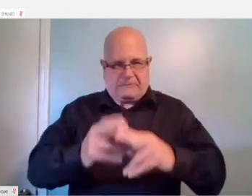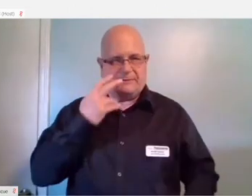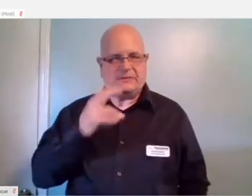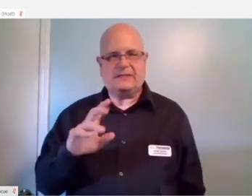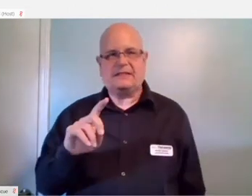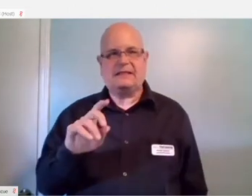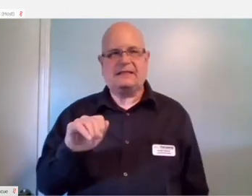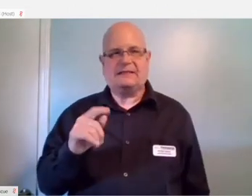Dagersystem.com.